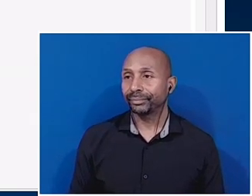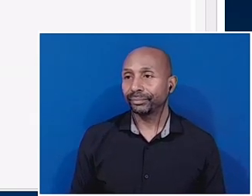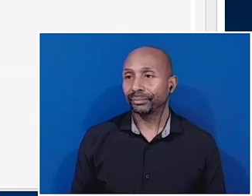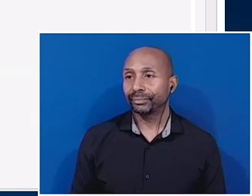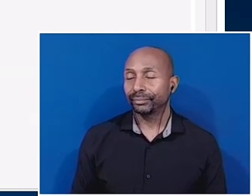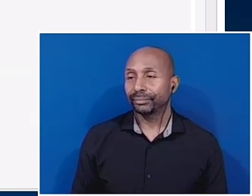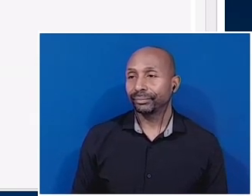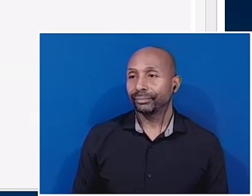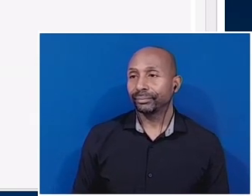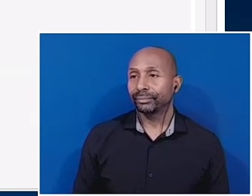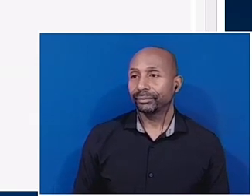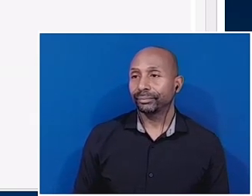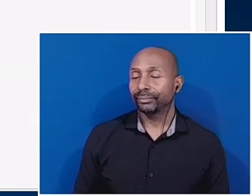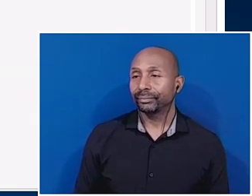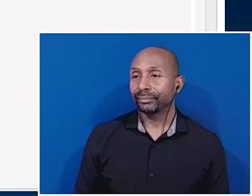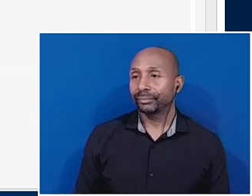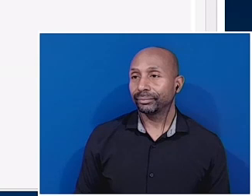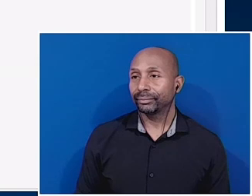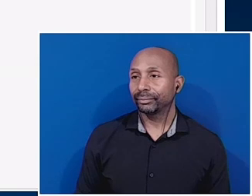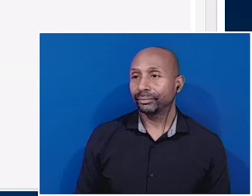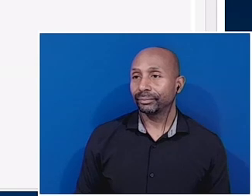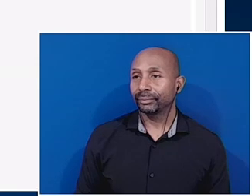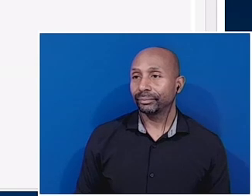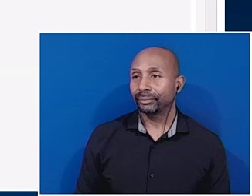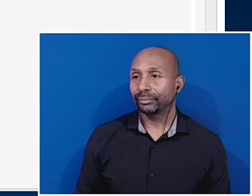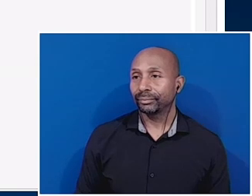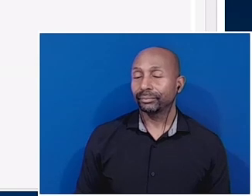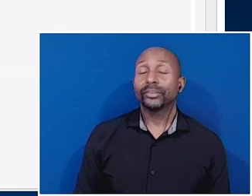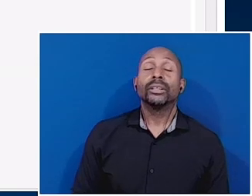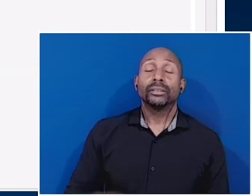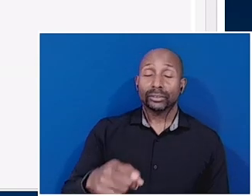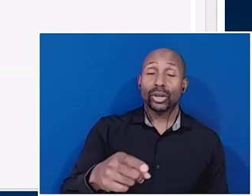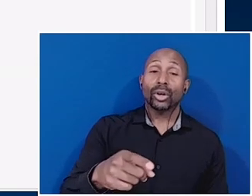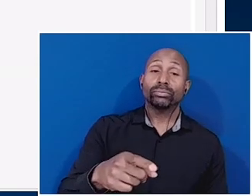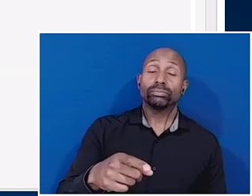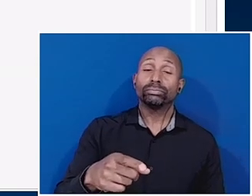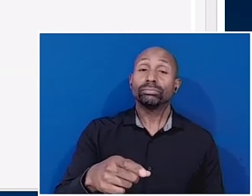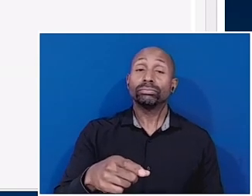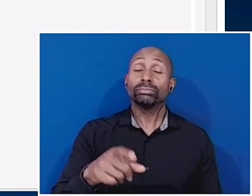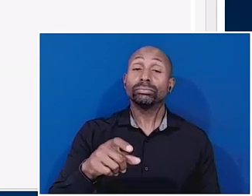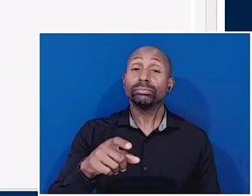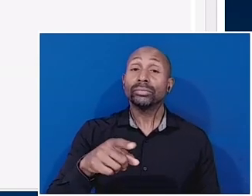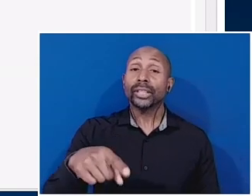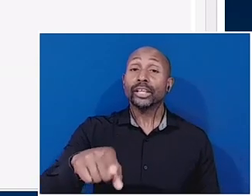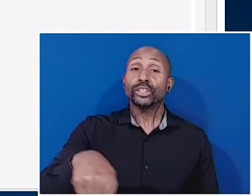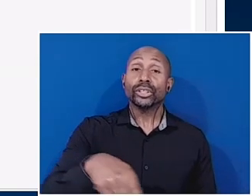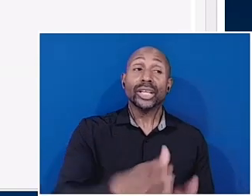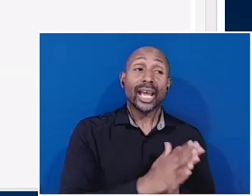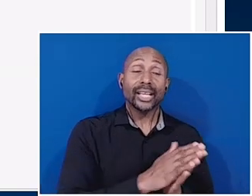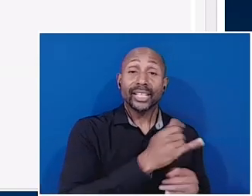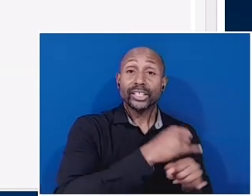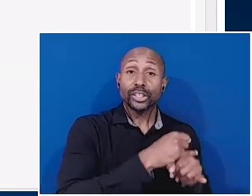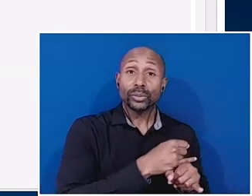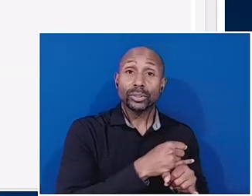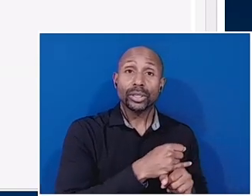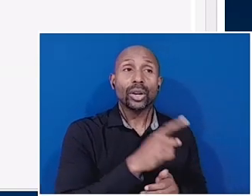credit here would be to ask institutions what percentage of credit transfer